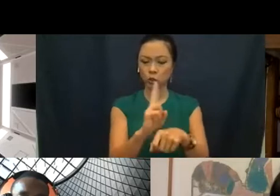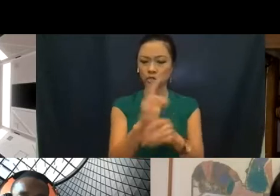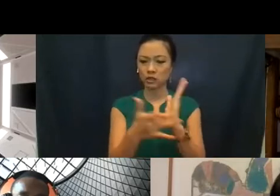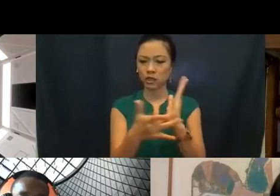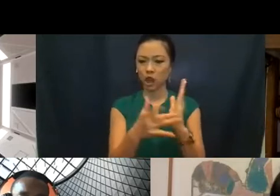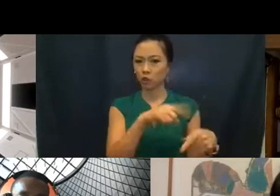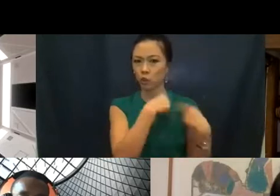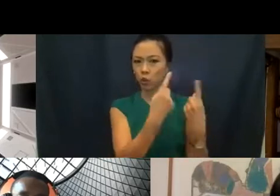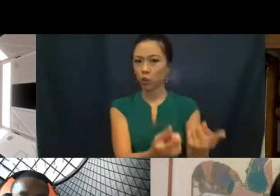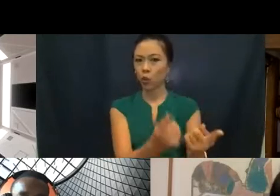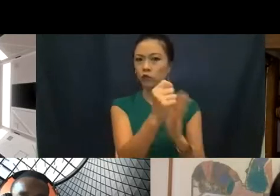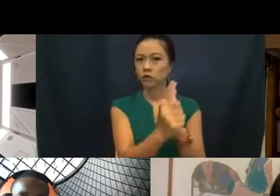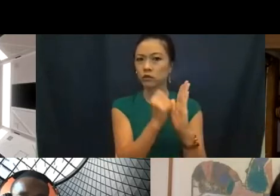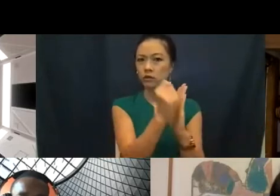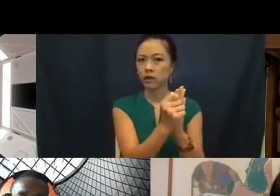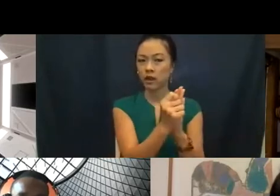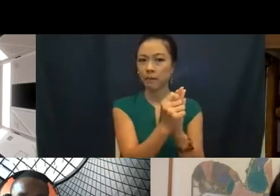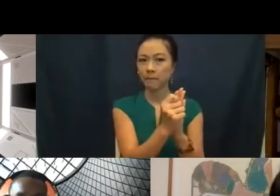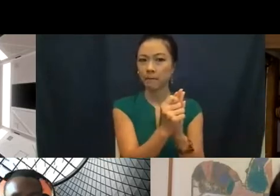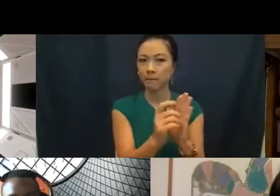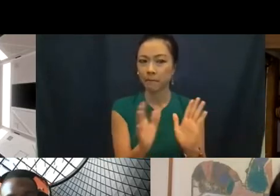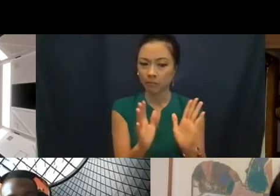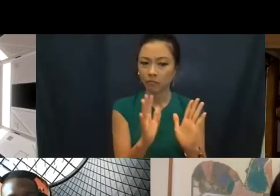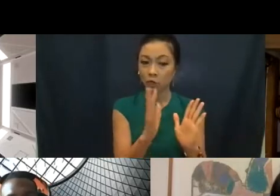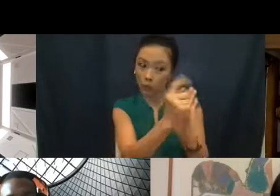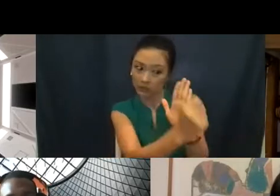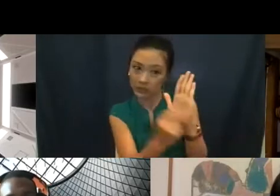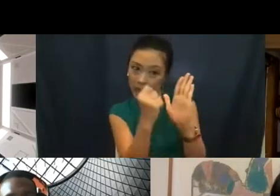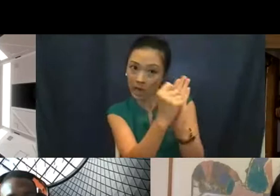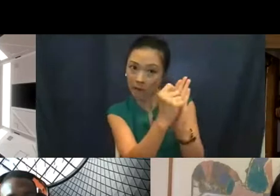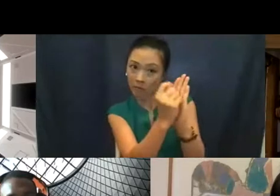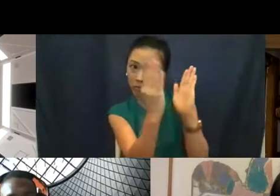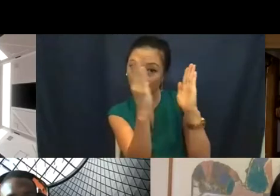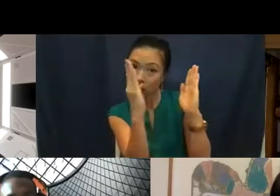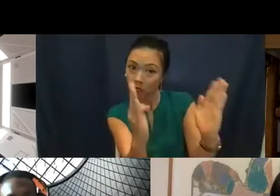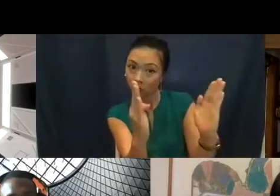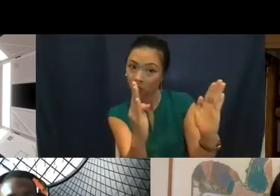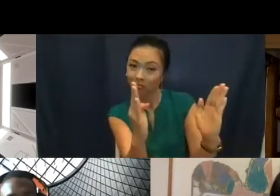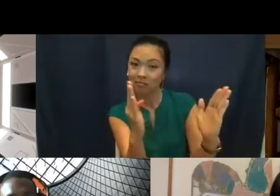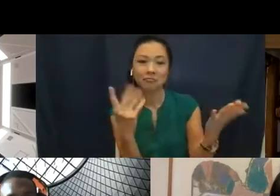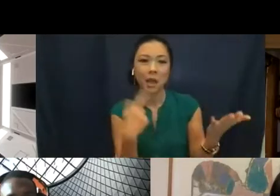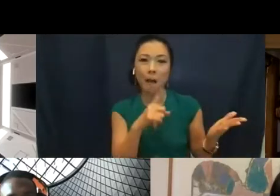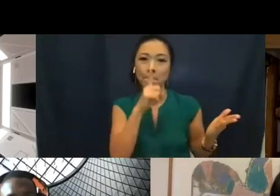not putting parameters around what time means and what technology is. I'm interested in